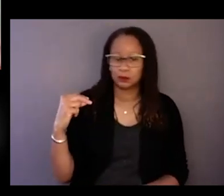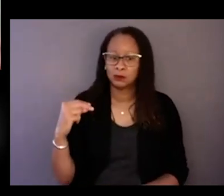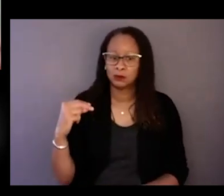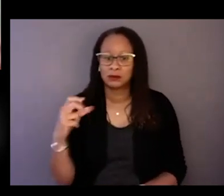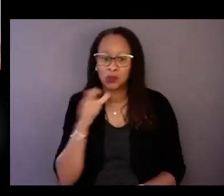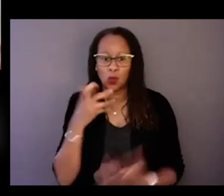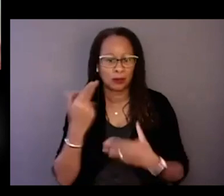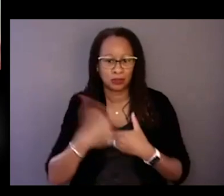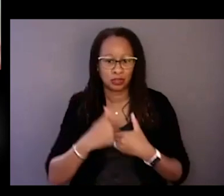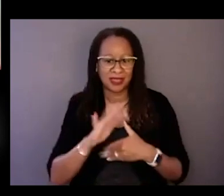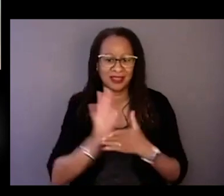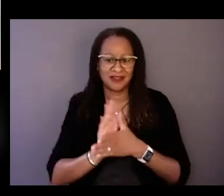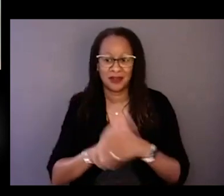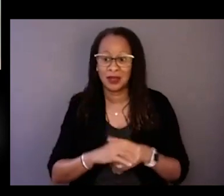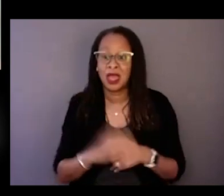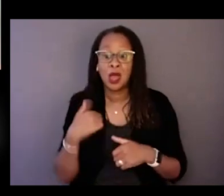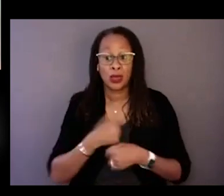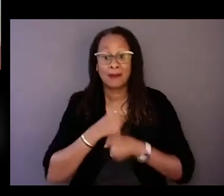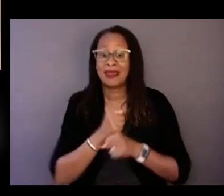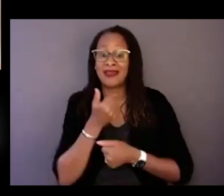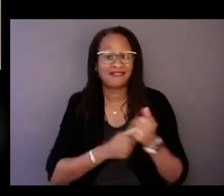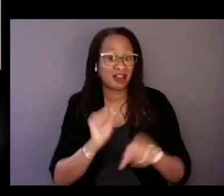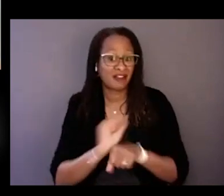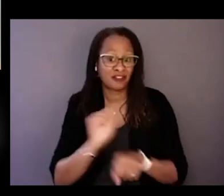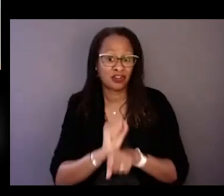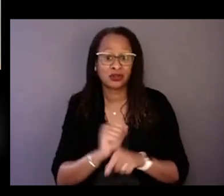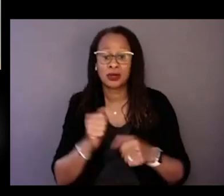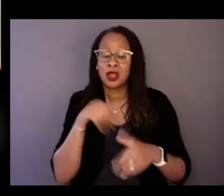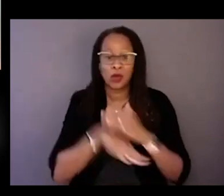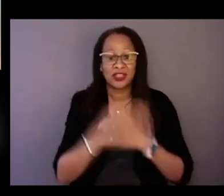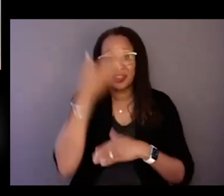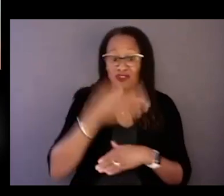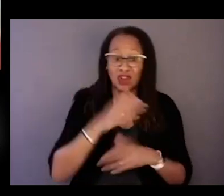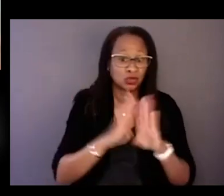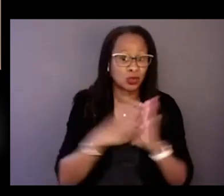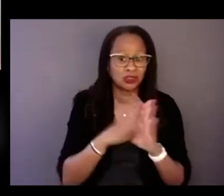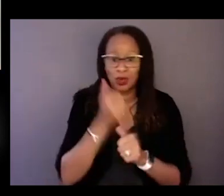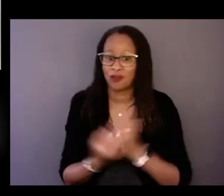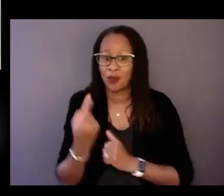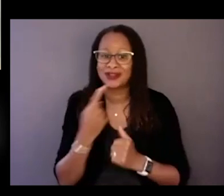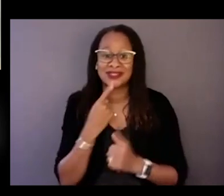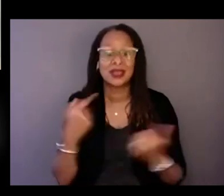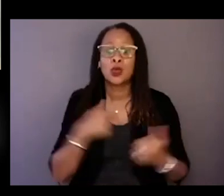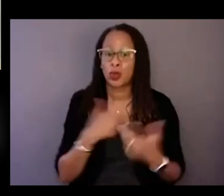And we made every effort going in the front door to everyone and saying, we want to hear your perspective.